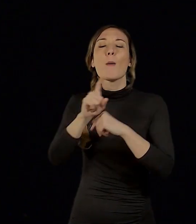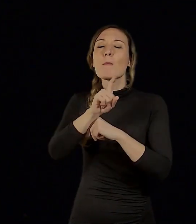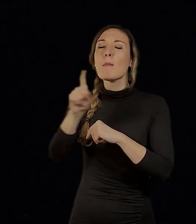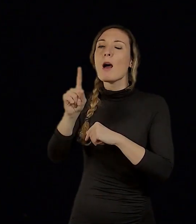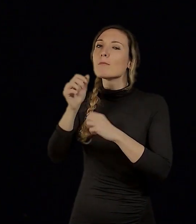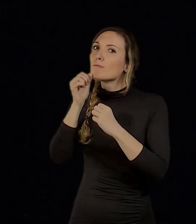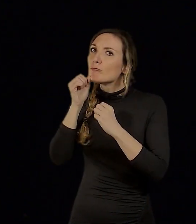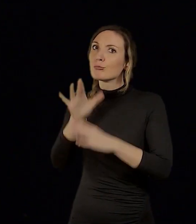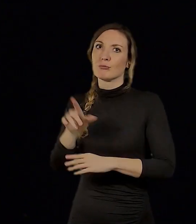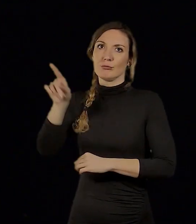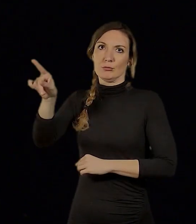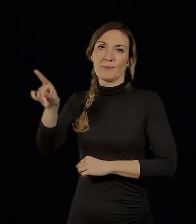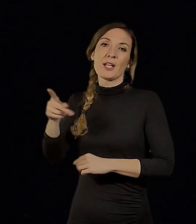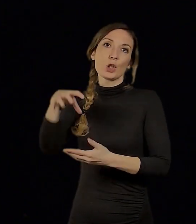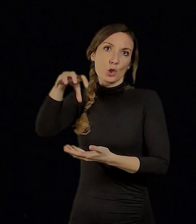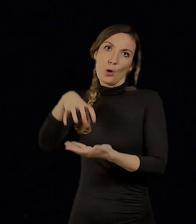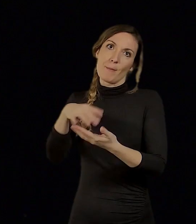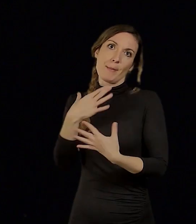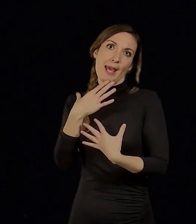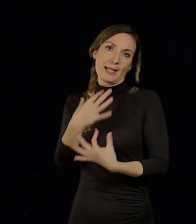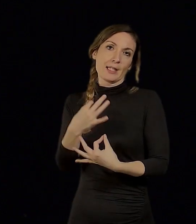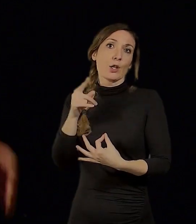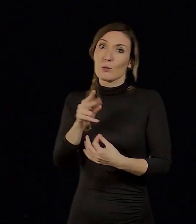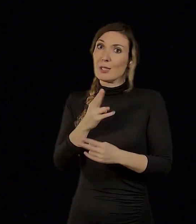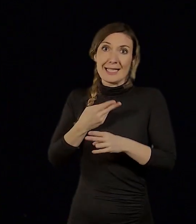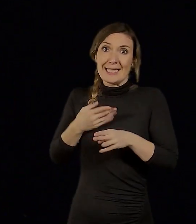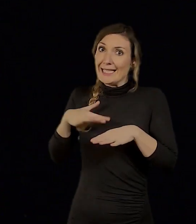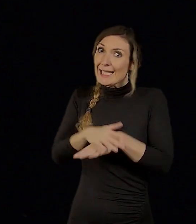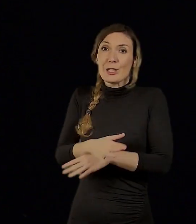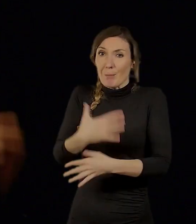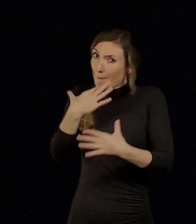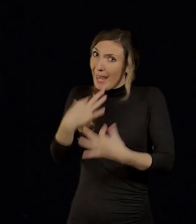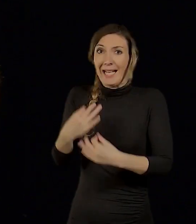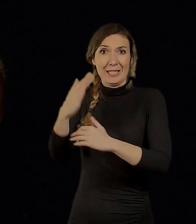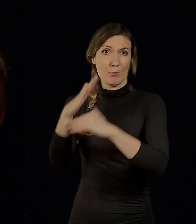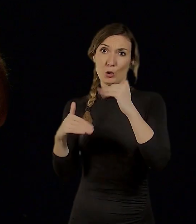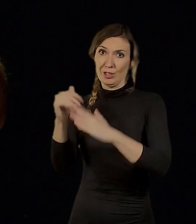And Skanska has been talking about that project since 2015 or 2016.